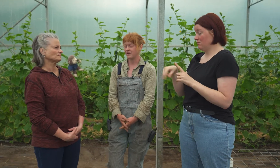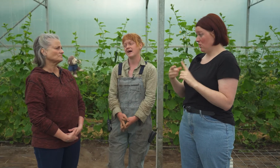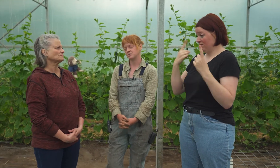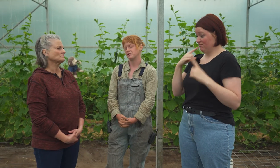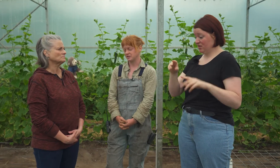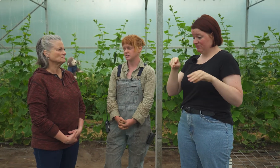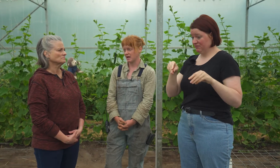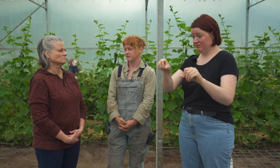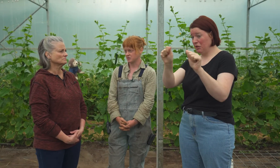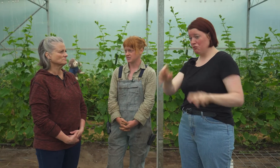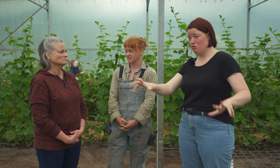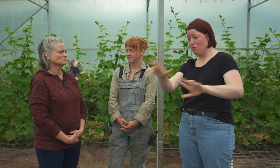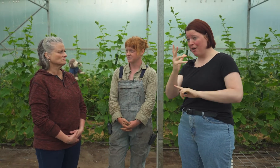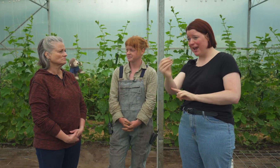then that's where they'll stay for the season.